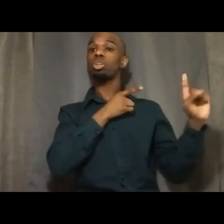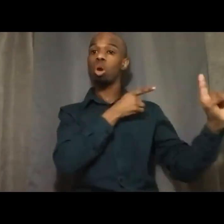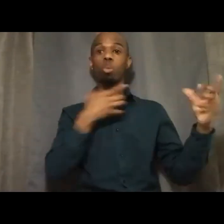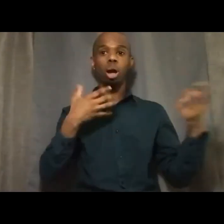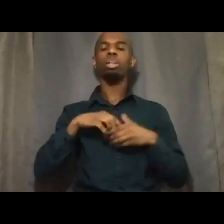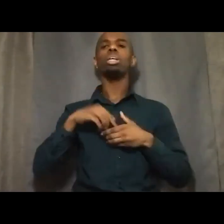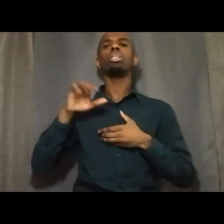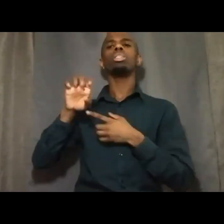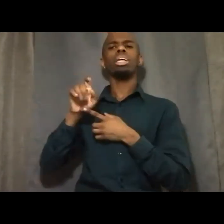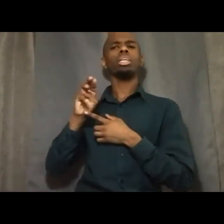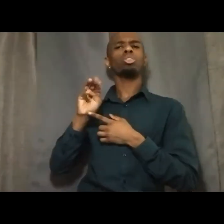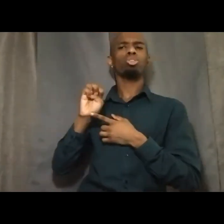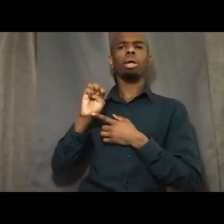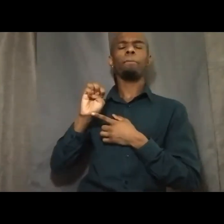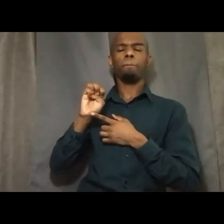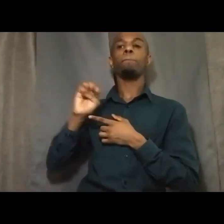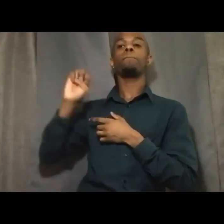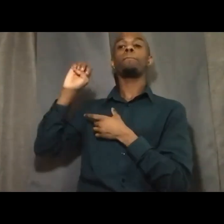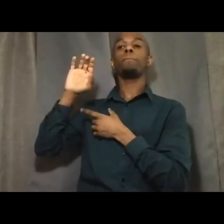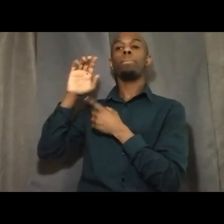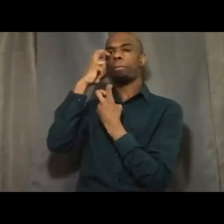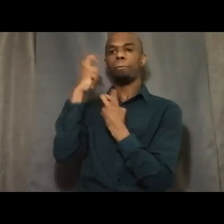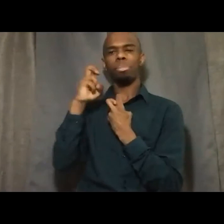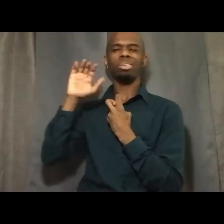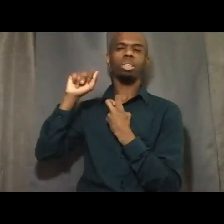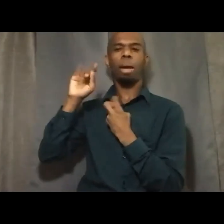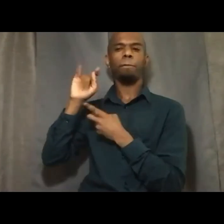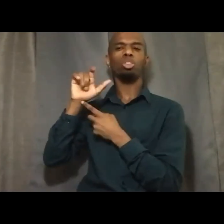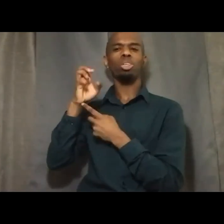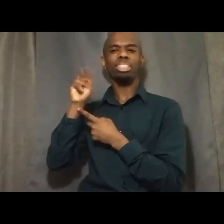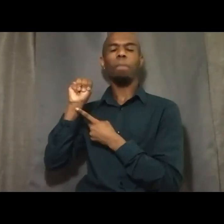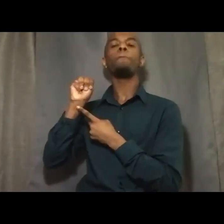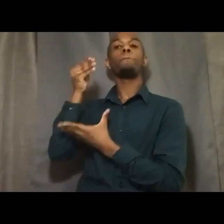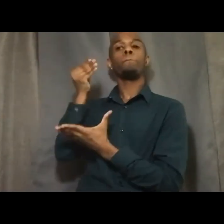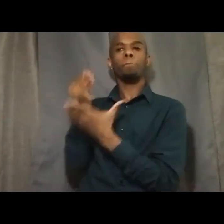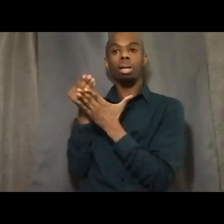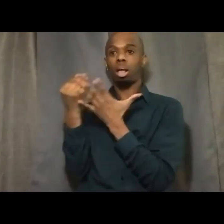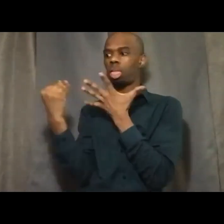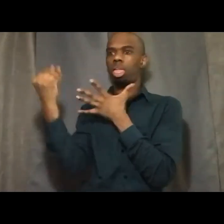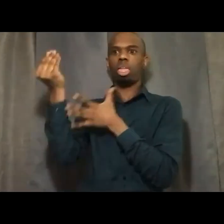as the, as one of the three evils of the world. In fact, he said,